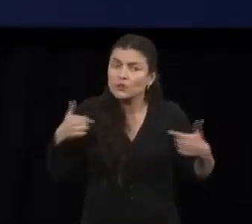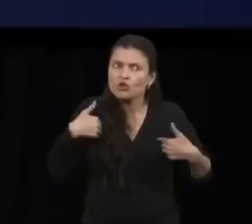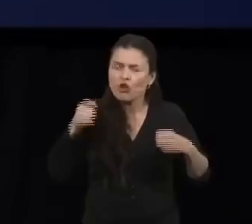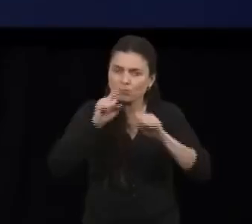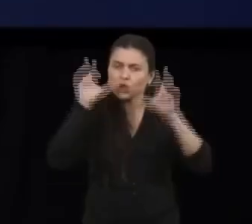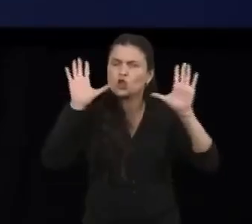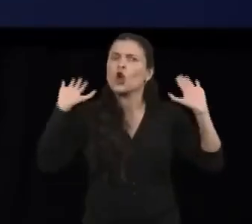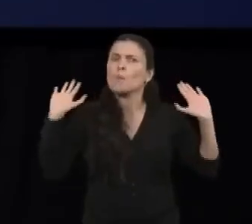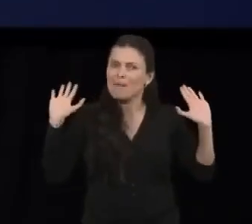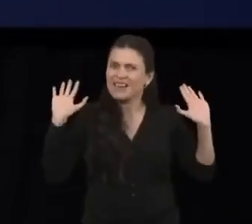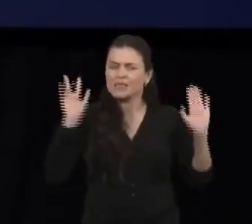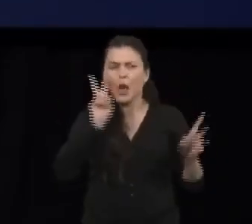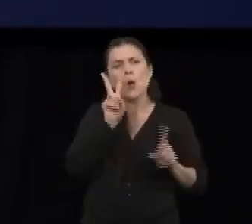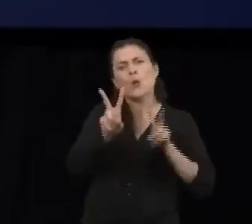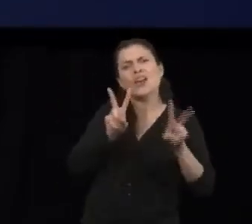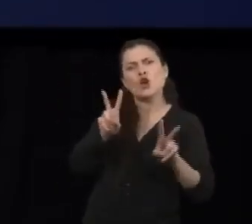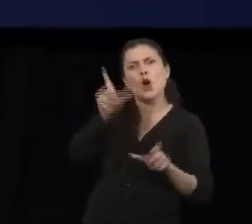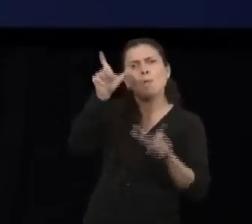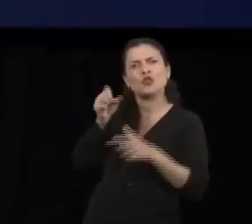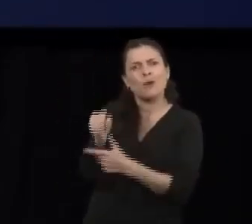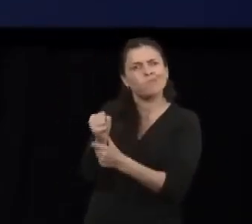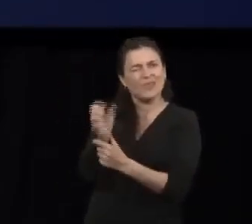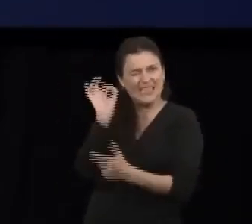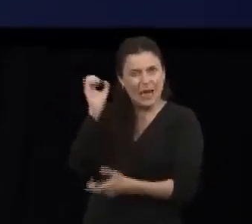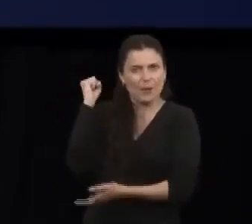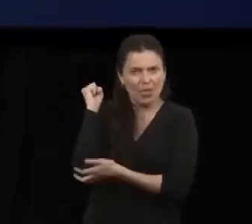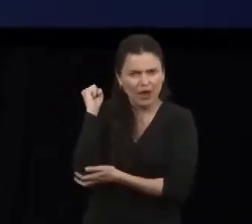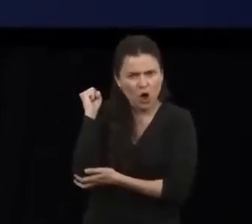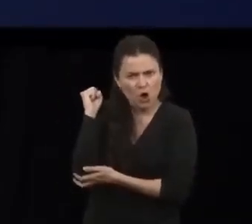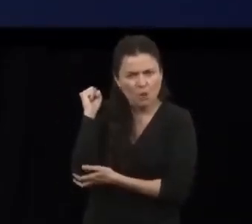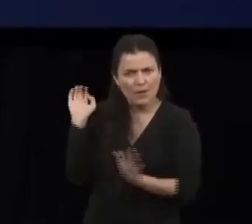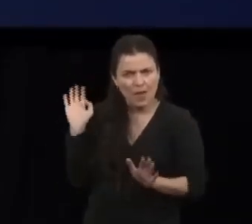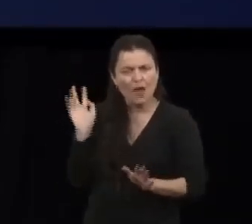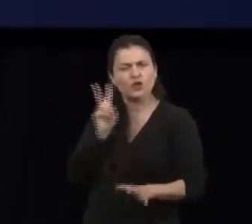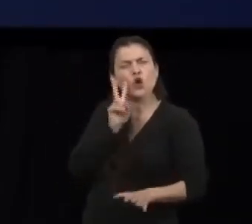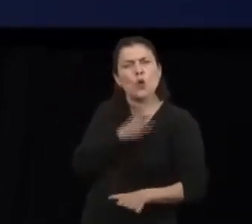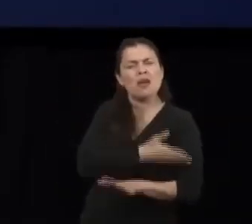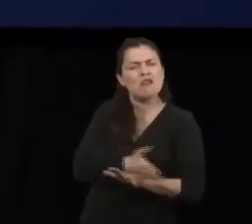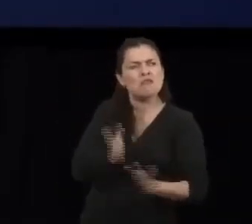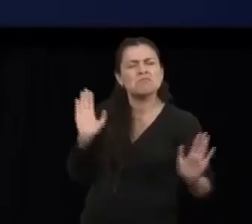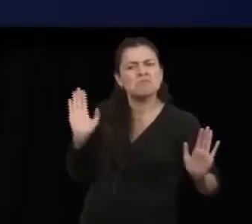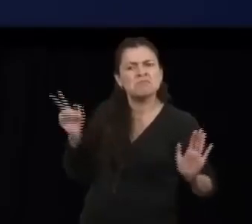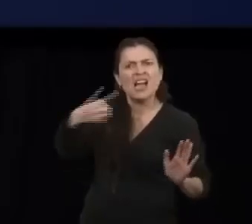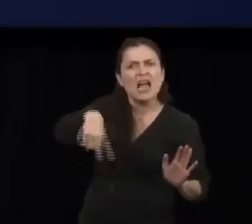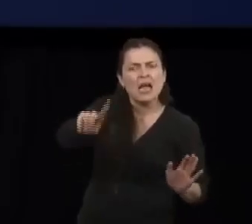that economists do not even realize that the Heung-Kantillon effect